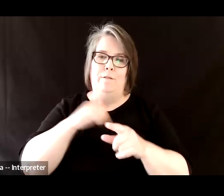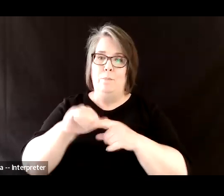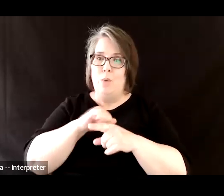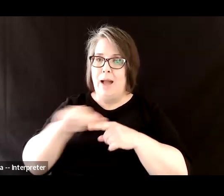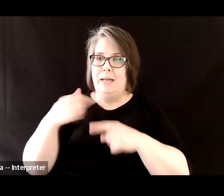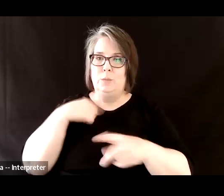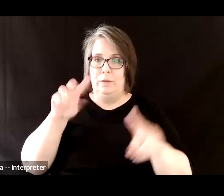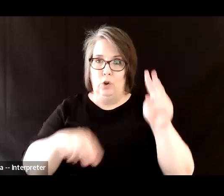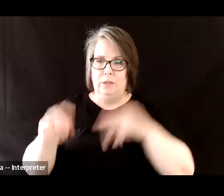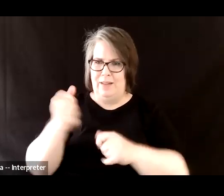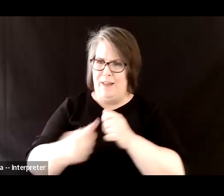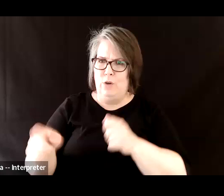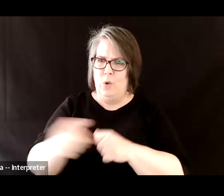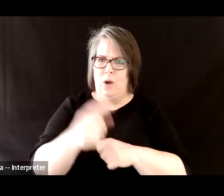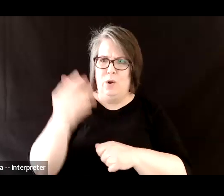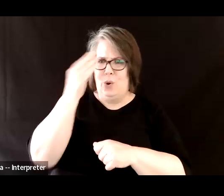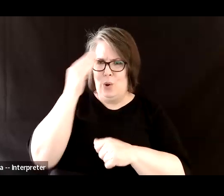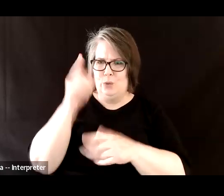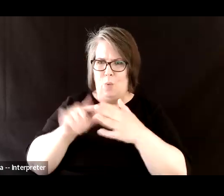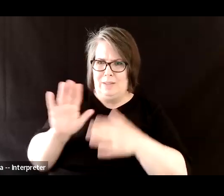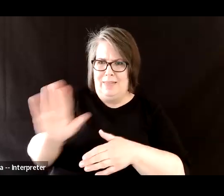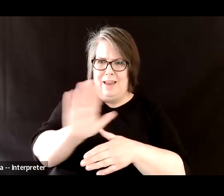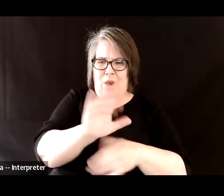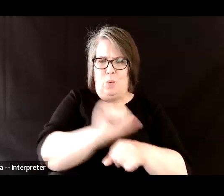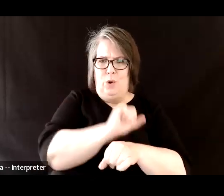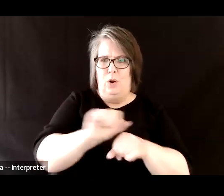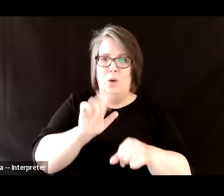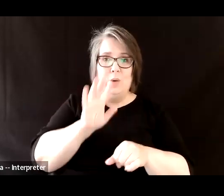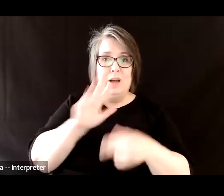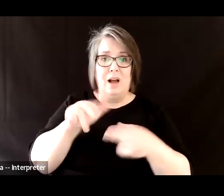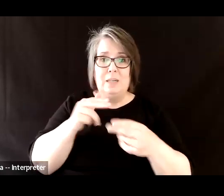they are working on. We've talked about all of it in advance. It is not something we waited